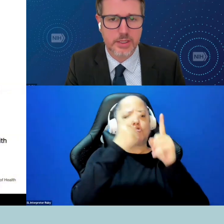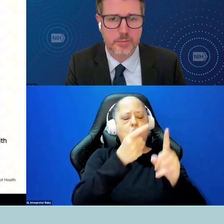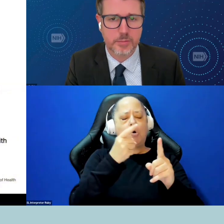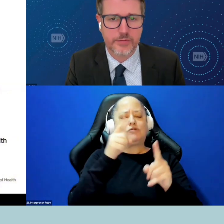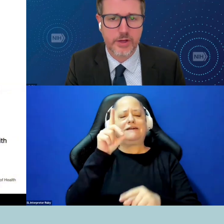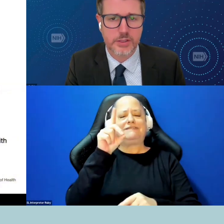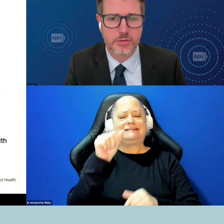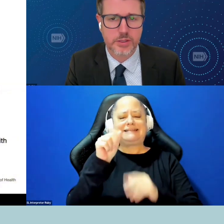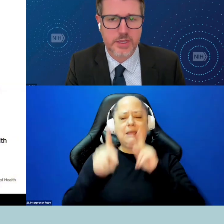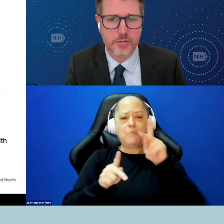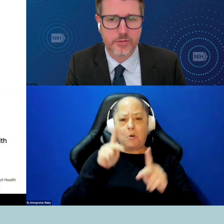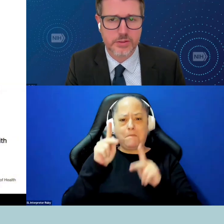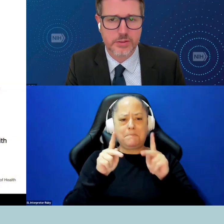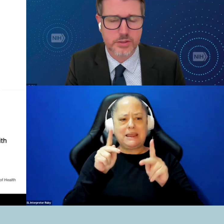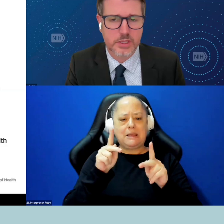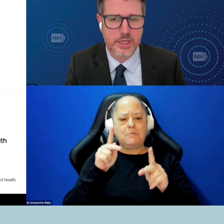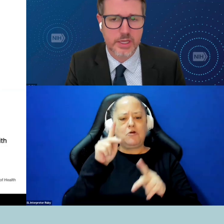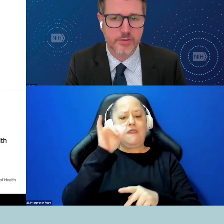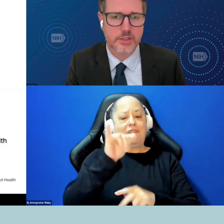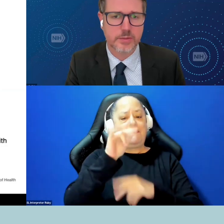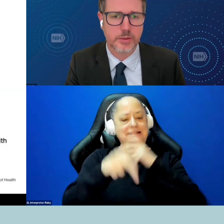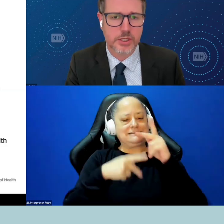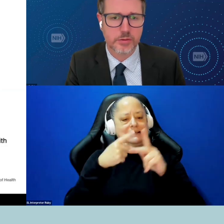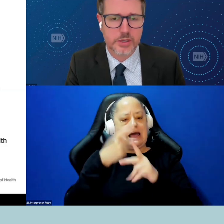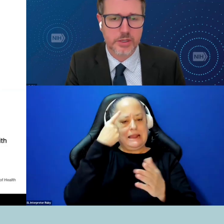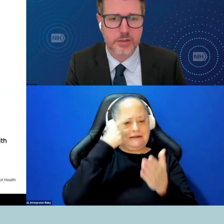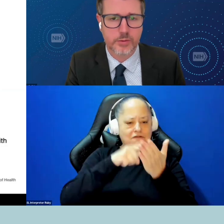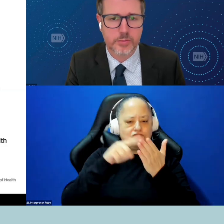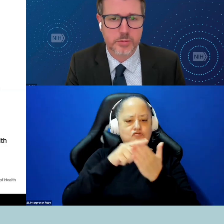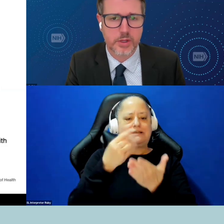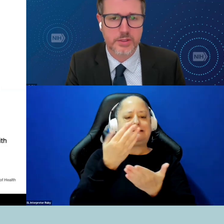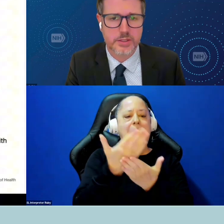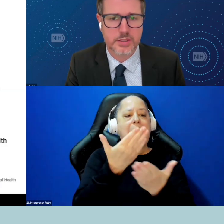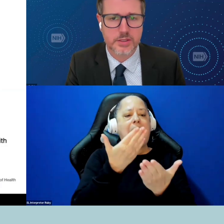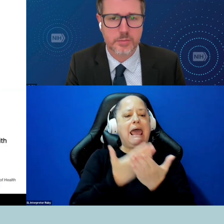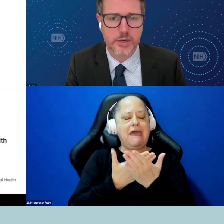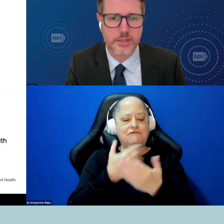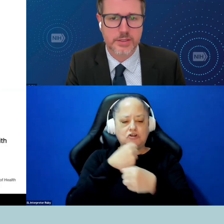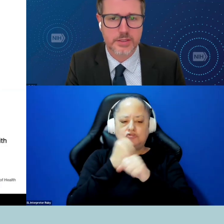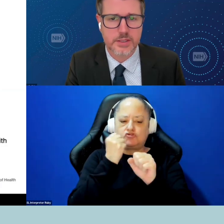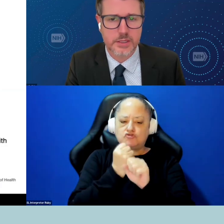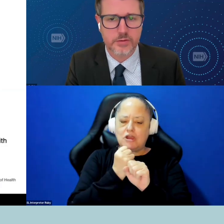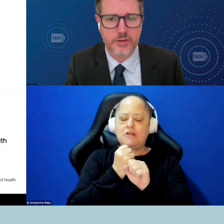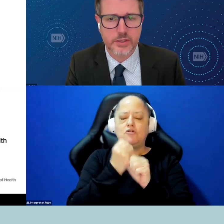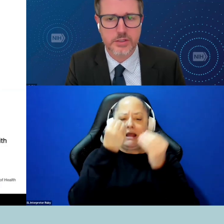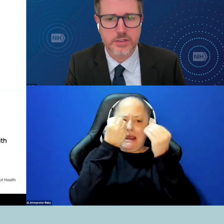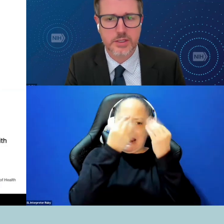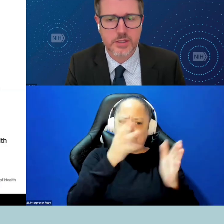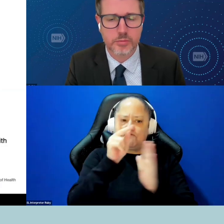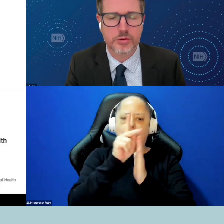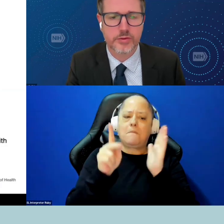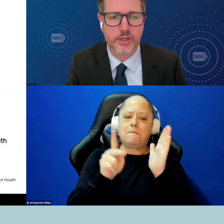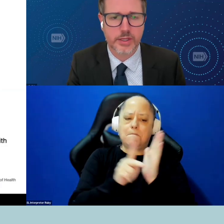By fostering this type of research, evidence can be generated that informs policies, practices, and interventions that improve